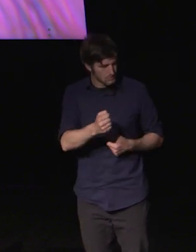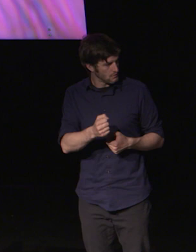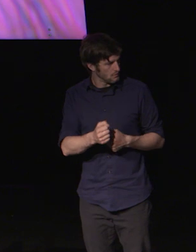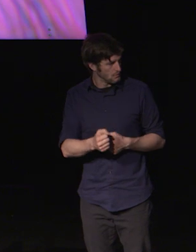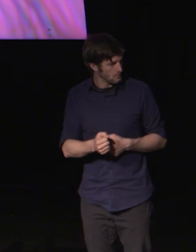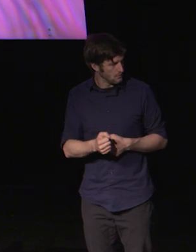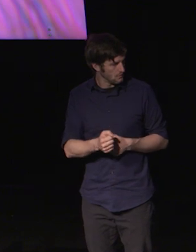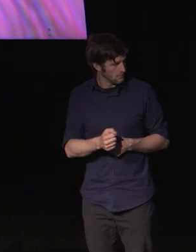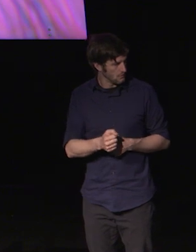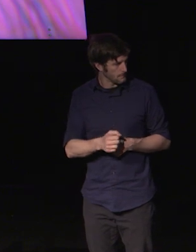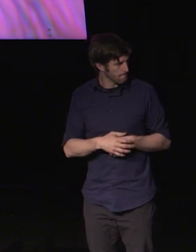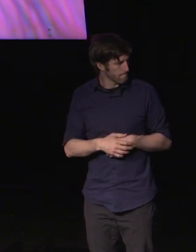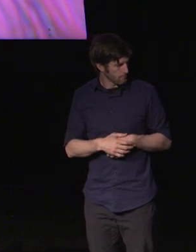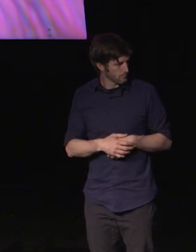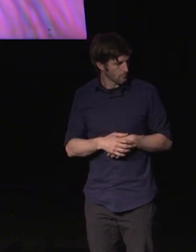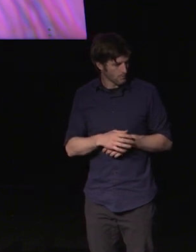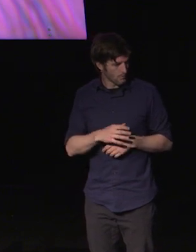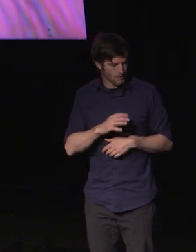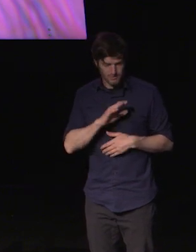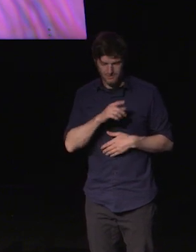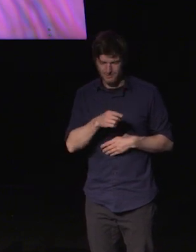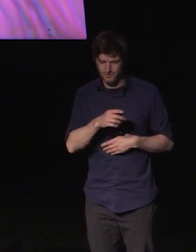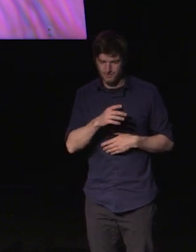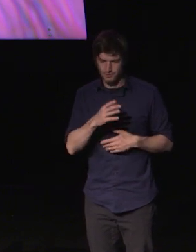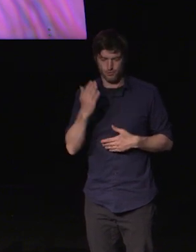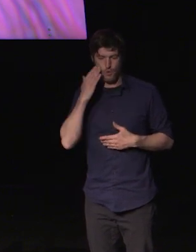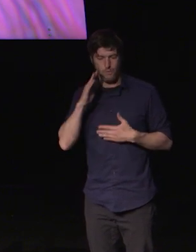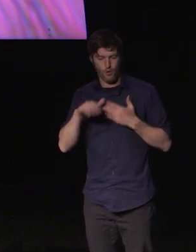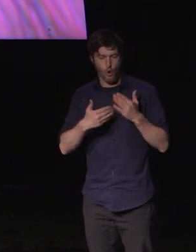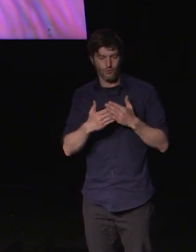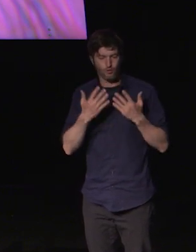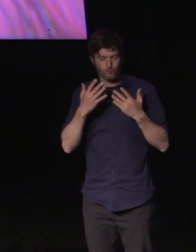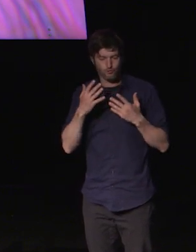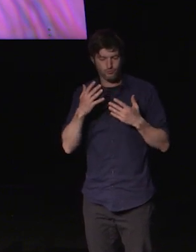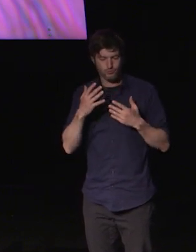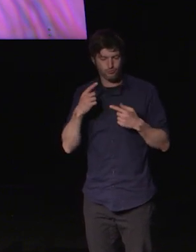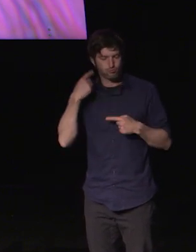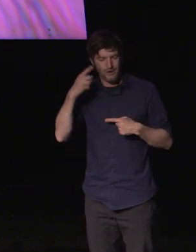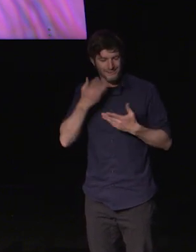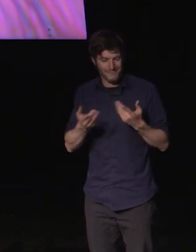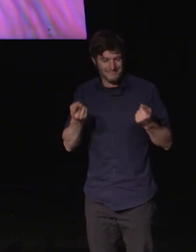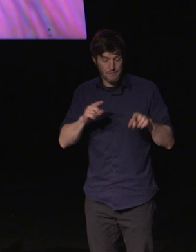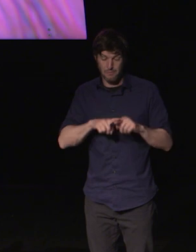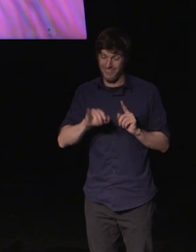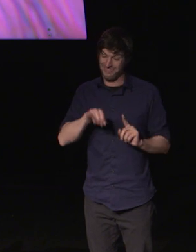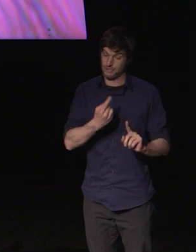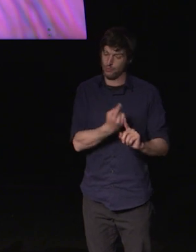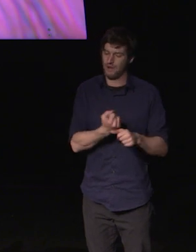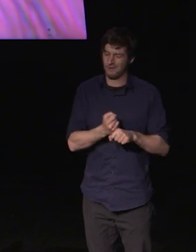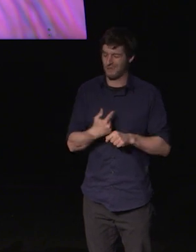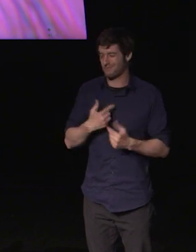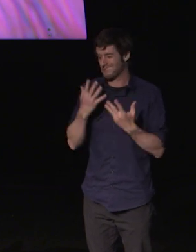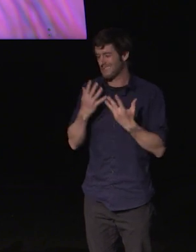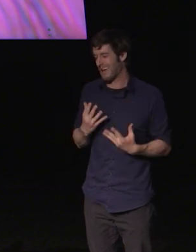that those series has. But that's the one that makes me really sad. Fair enough. -Mhm.